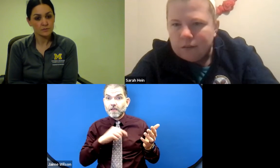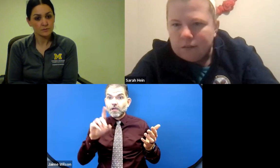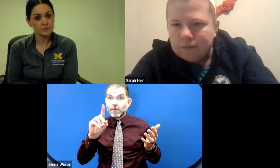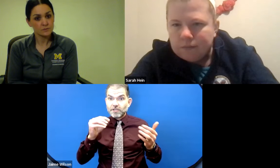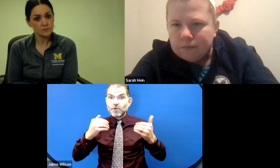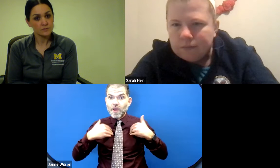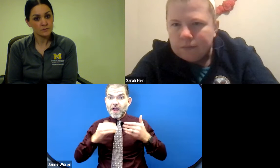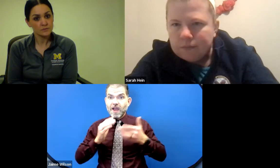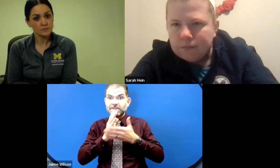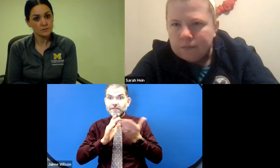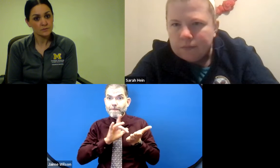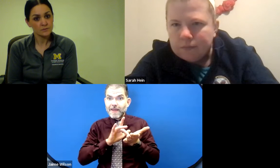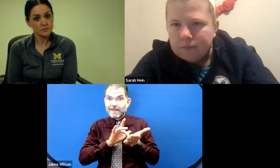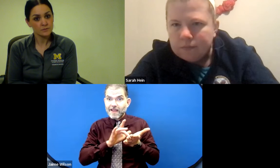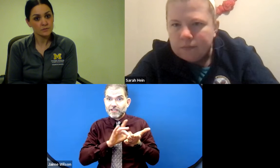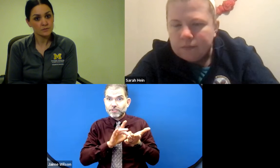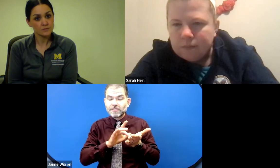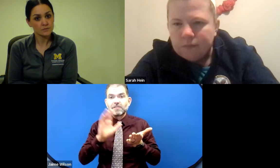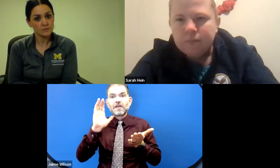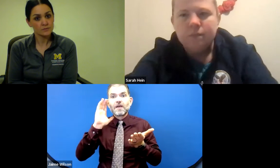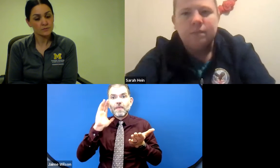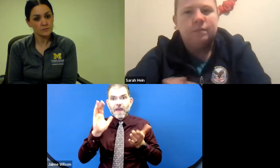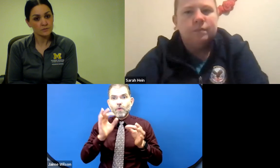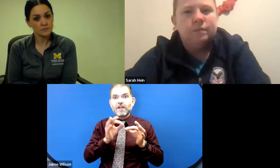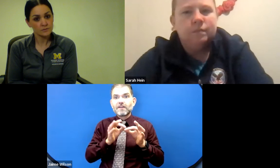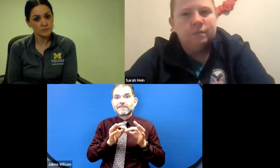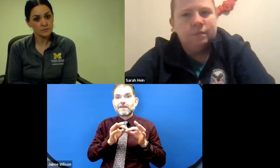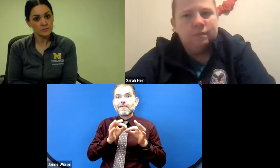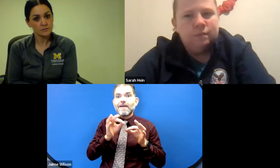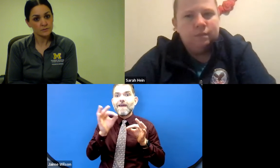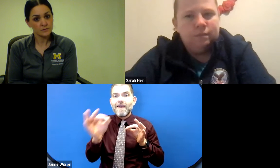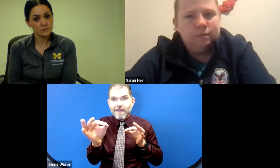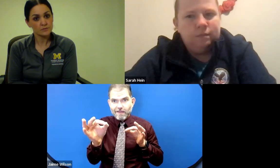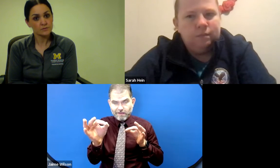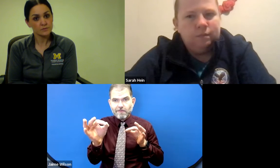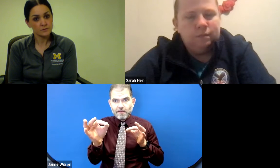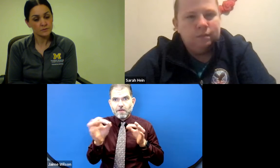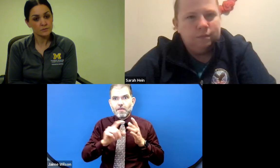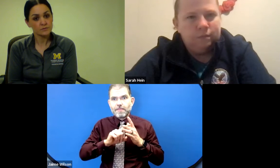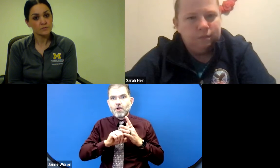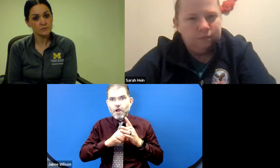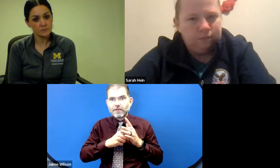ASL Interpreter: fortunately ASL Interpreter: we do have some medications ASL Interpreter: that will delay